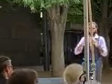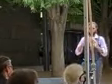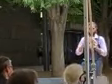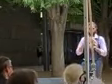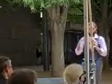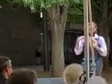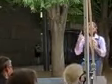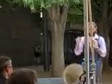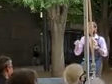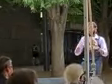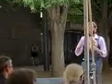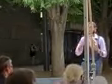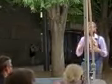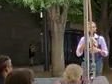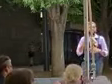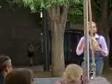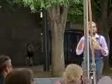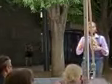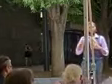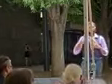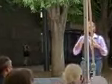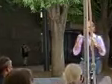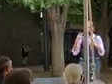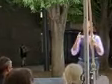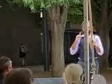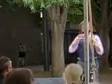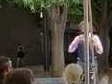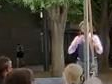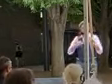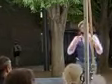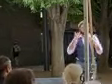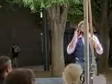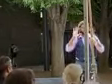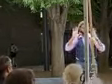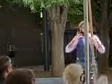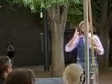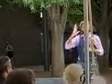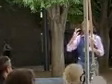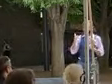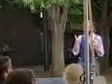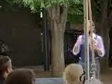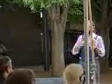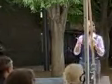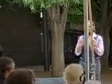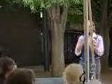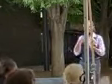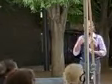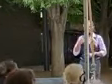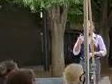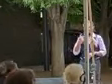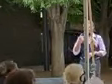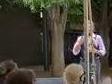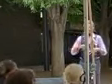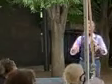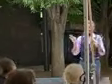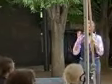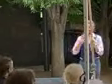We have had great speakers today, ladies and gentlemen. But we have one more important task to do before we close our event.